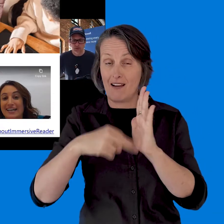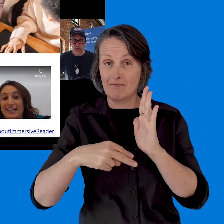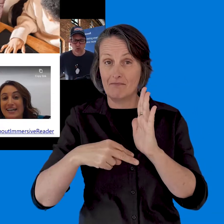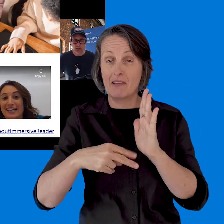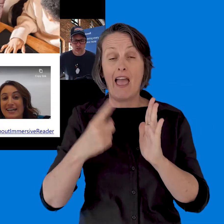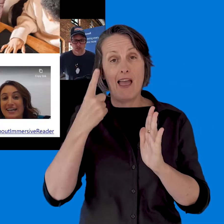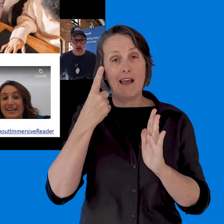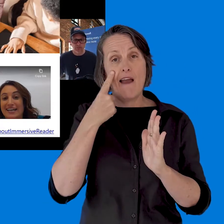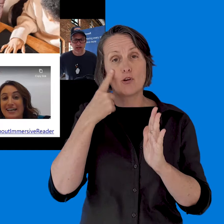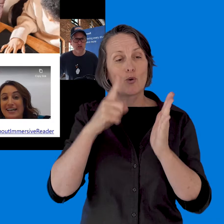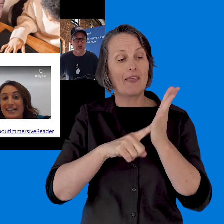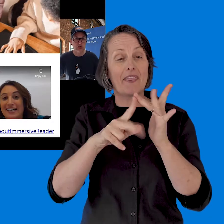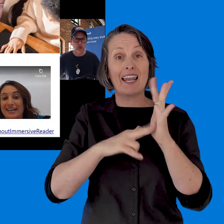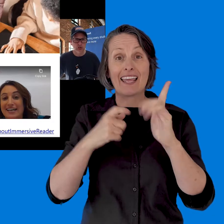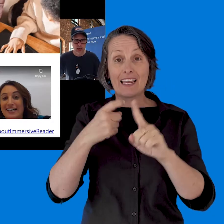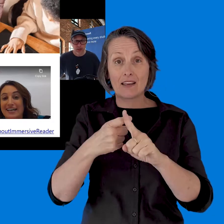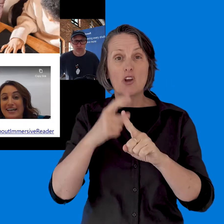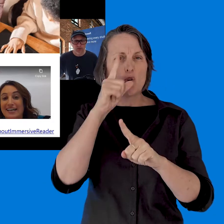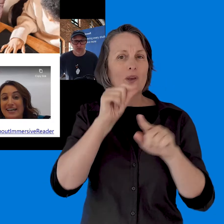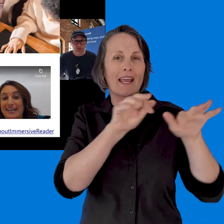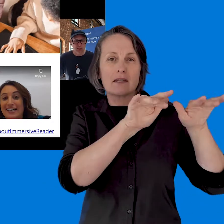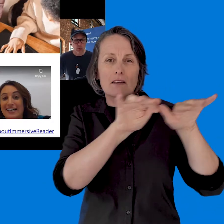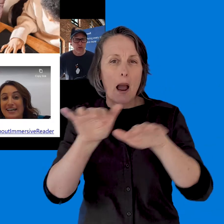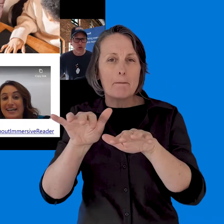But if you wanna type that into your url bar,